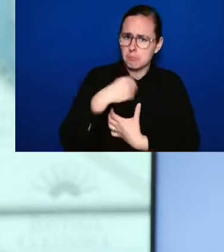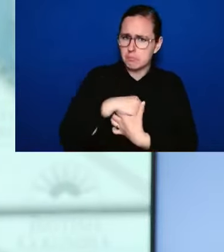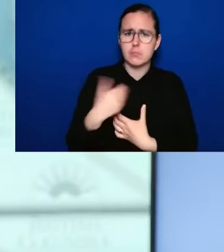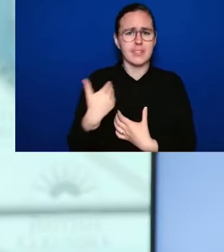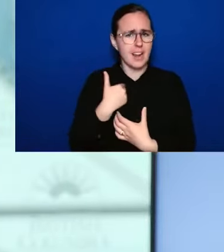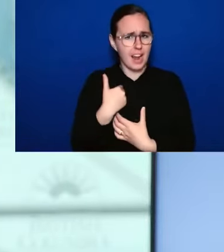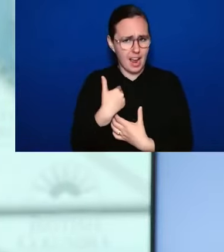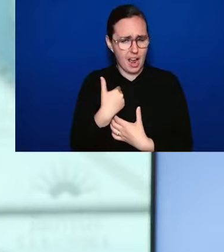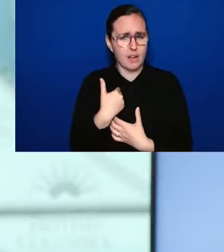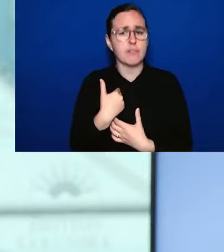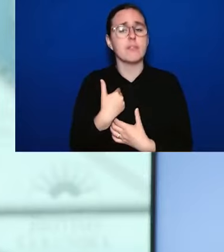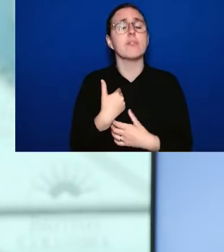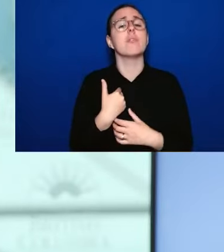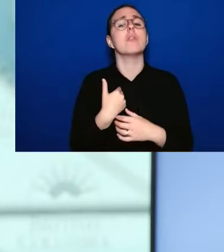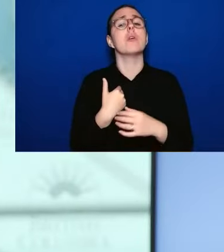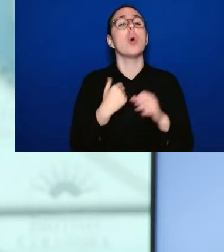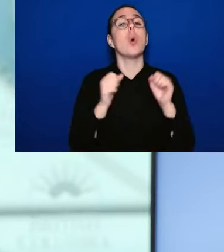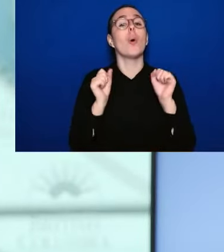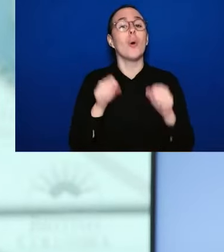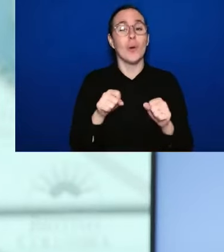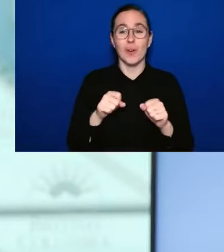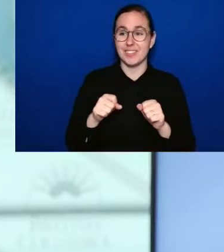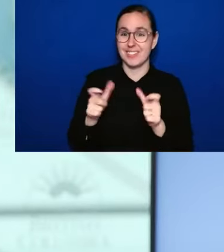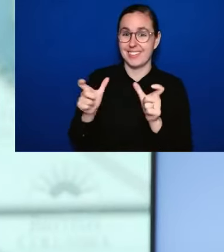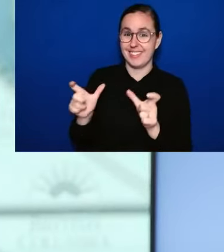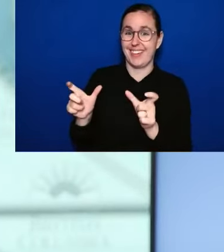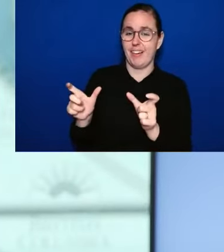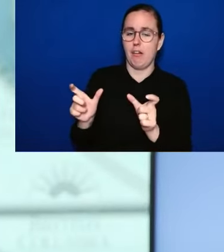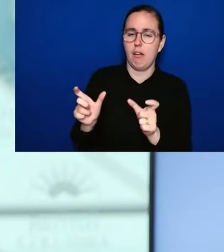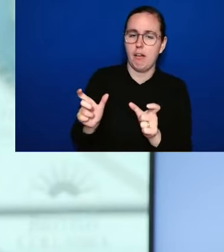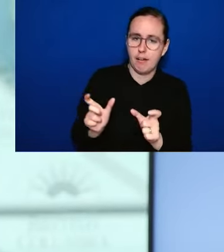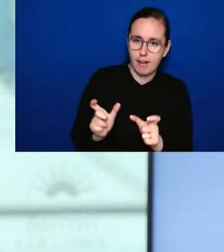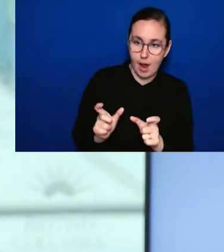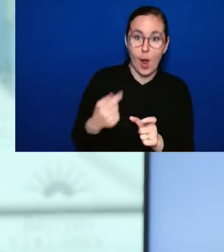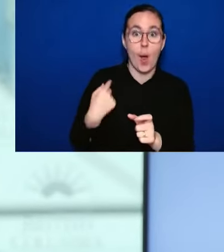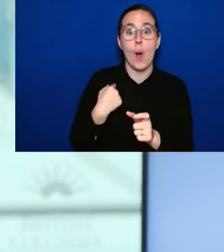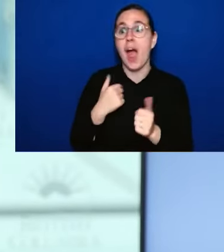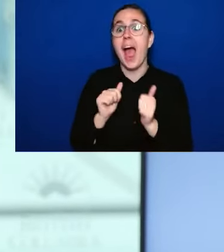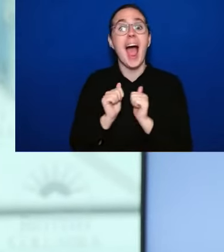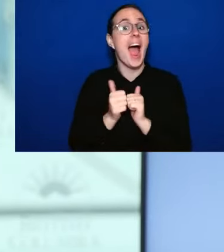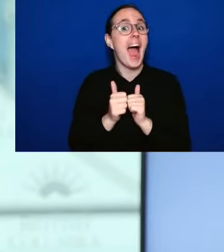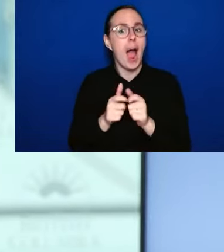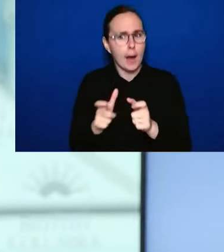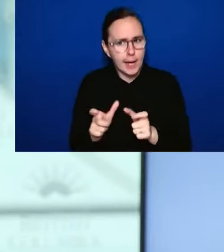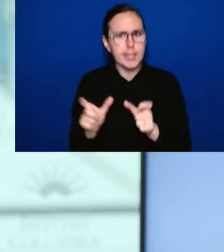that from happening and that needs getting vaccinated boosting up that protection